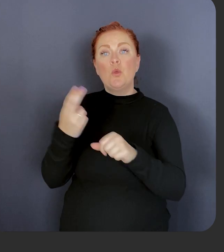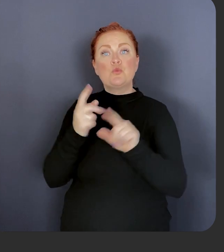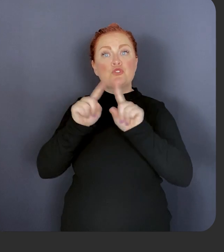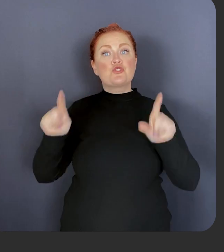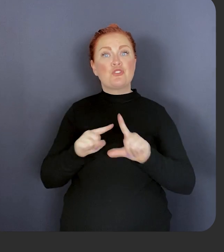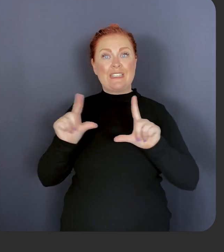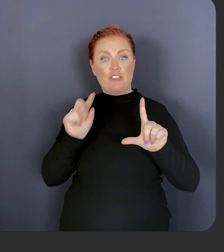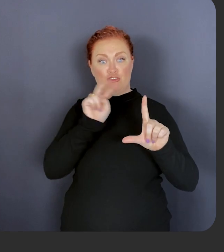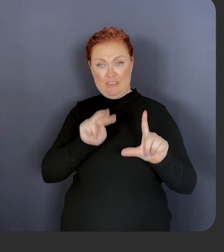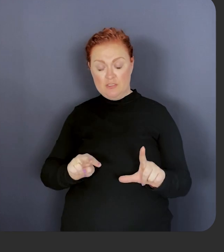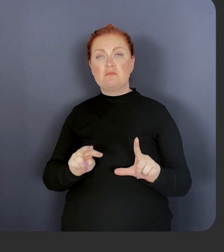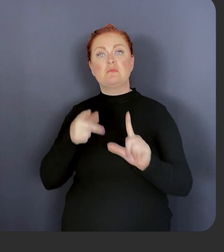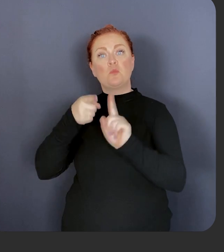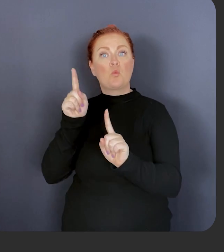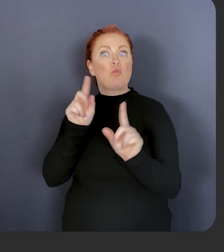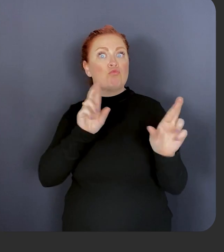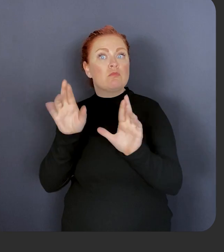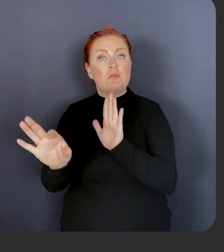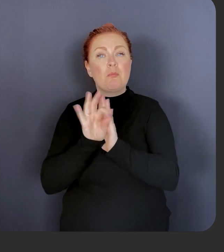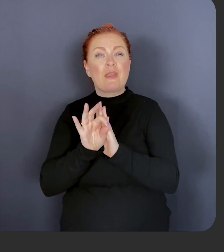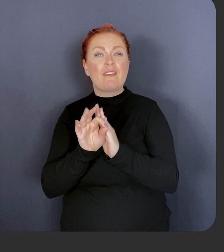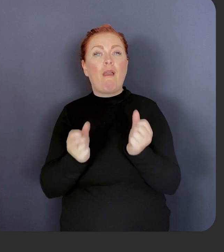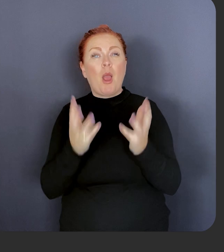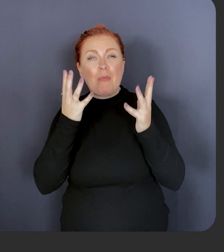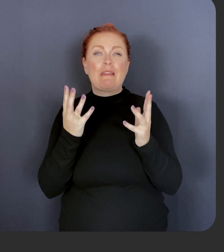and you get to the point of selecting the quantity,